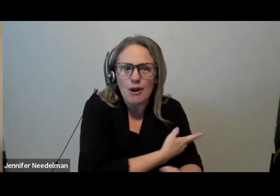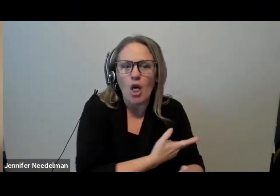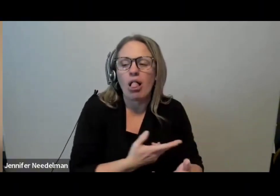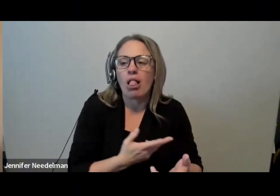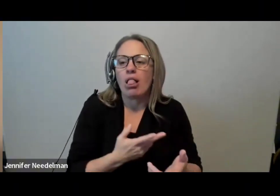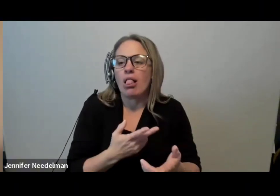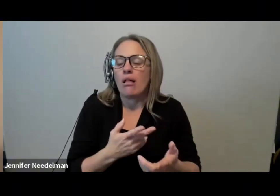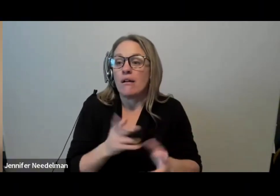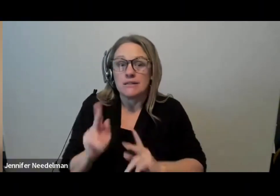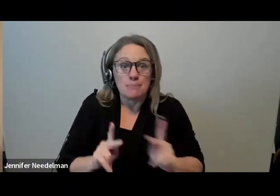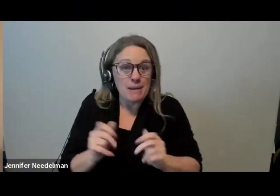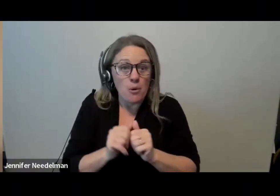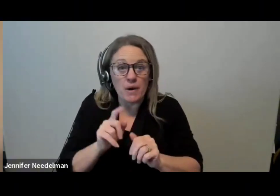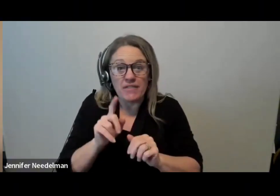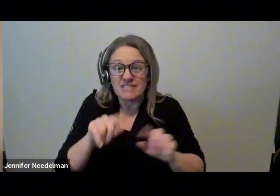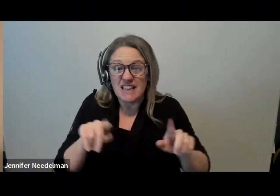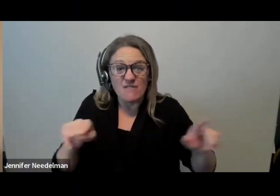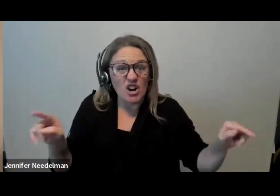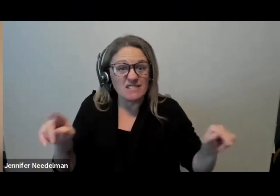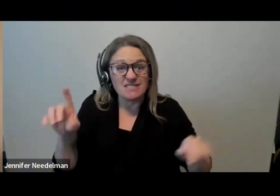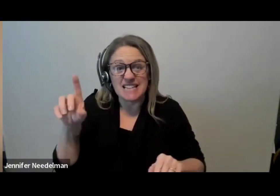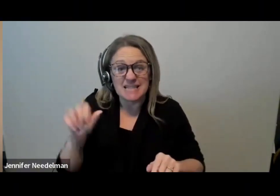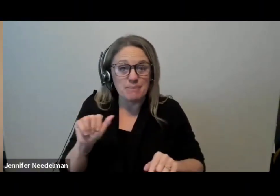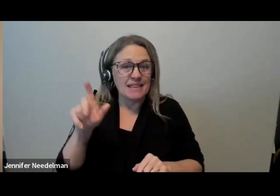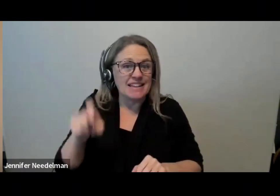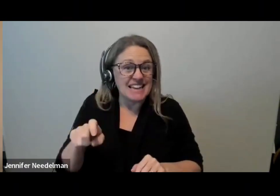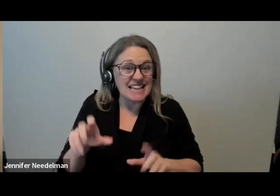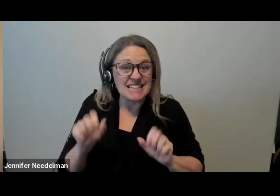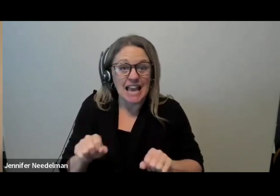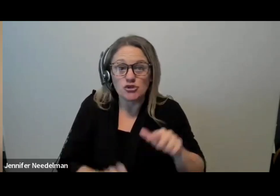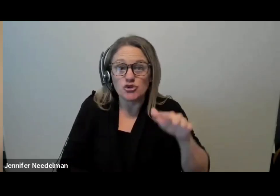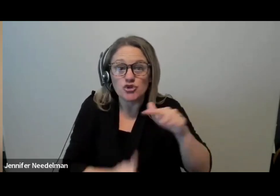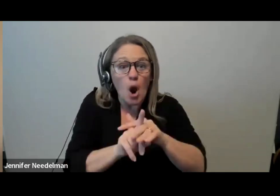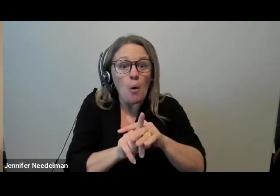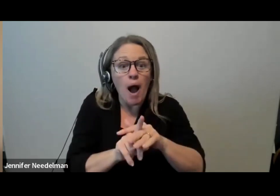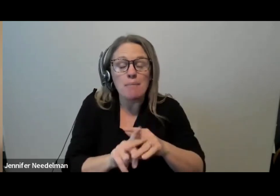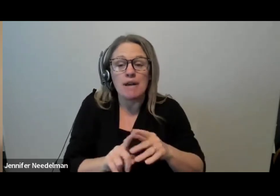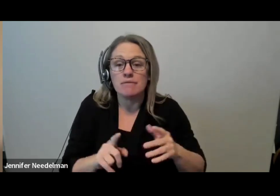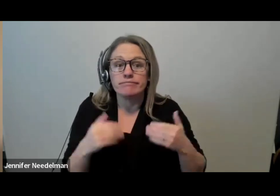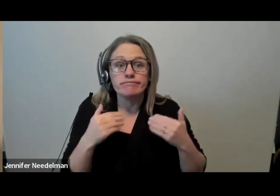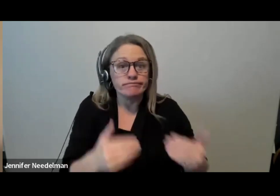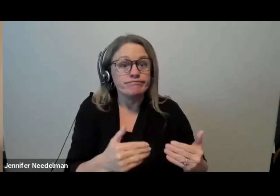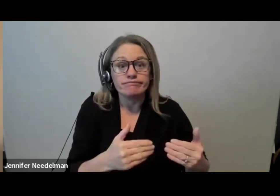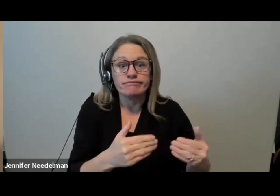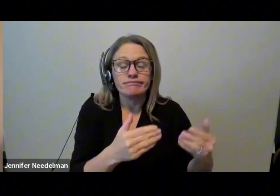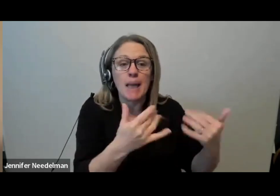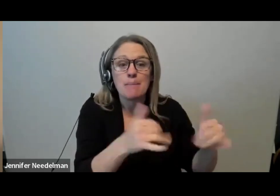of different accessibility needs can show up and just jump into gaming with no experience needed